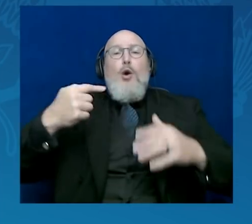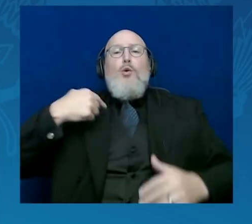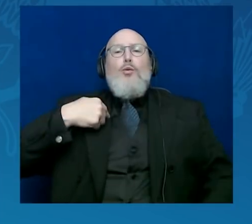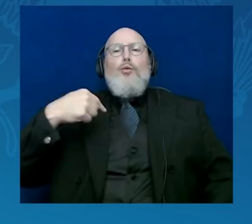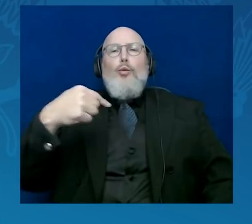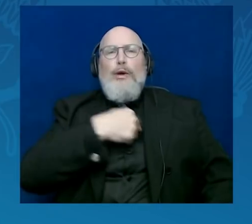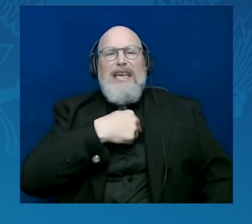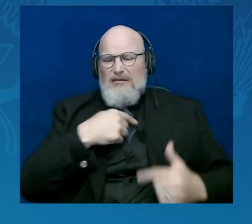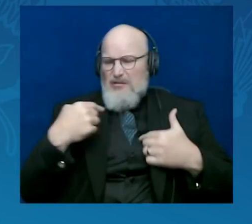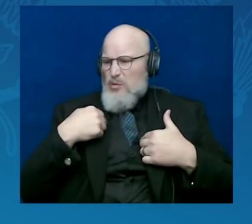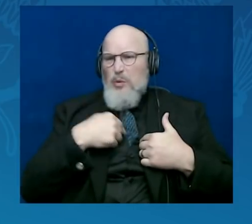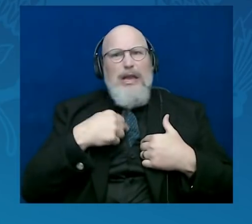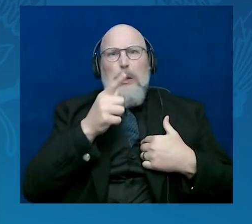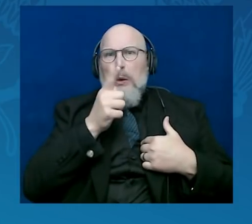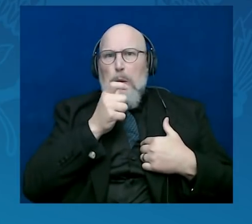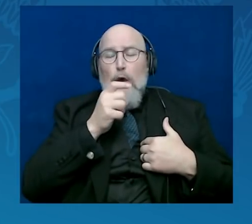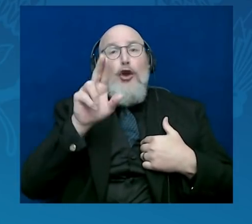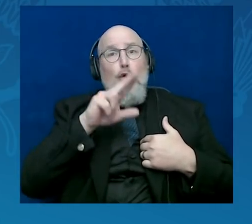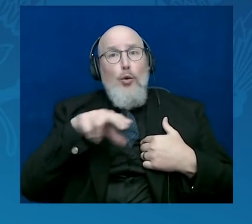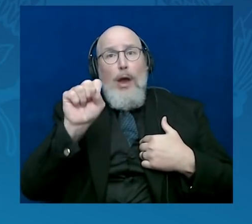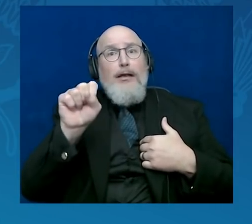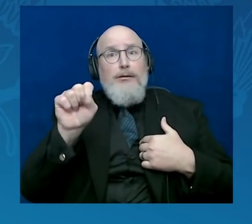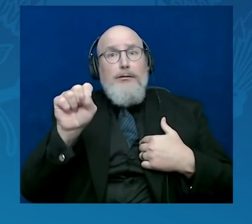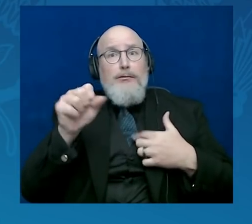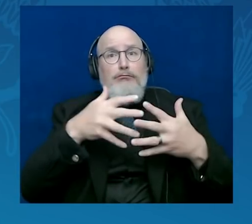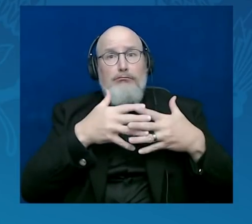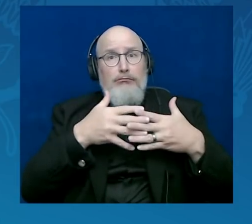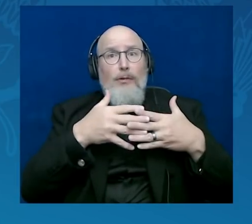and demonstrated our strength and our unity,